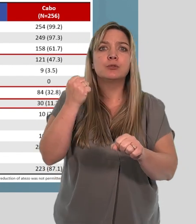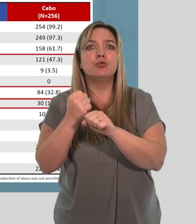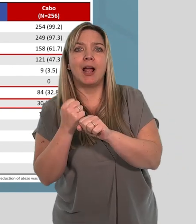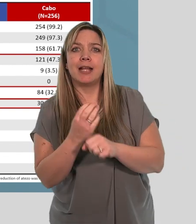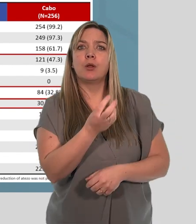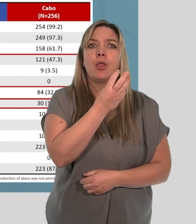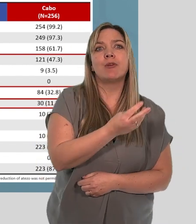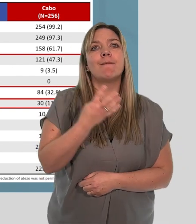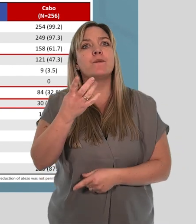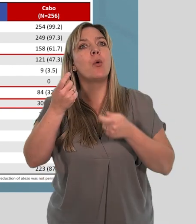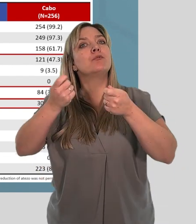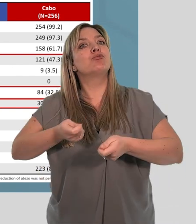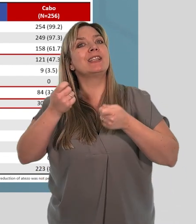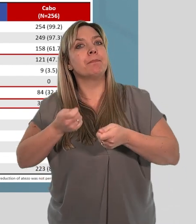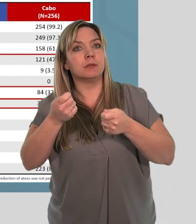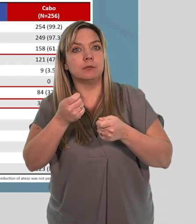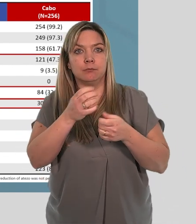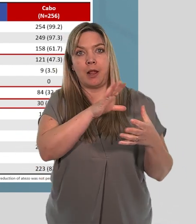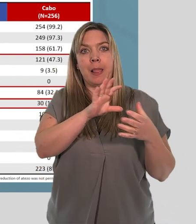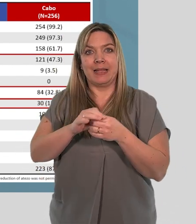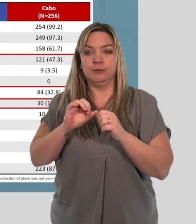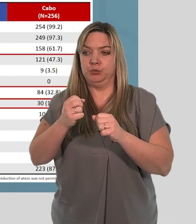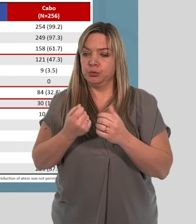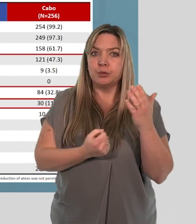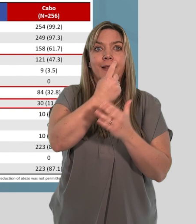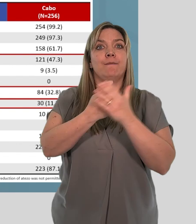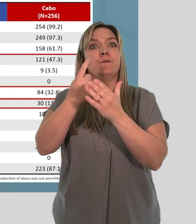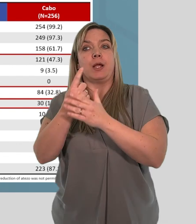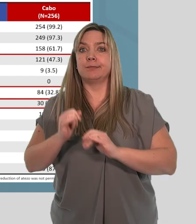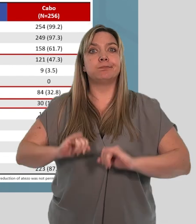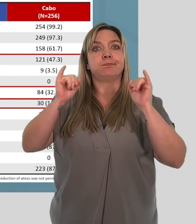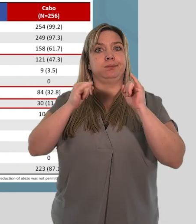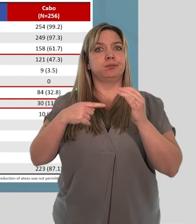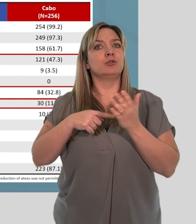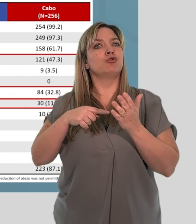which constitute clinically significant events, or at deaths due to treatment or